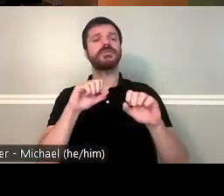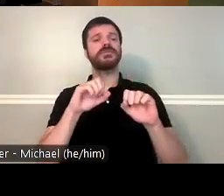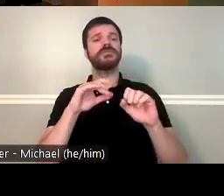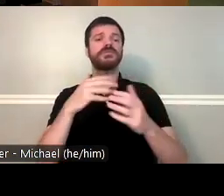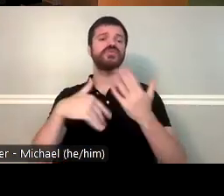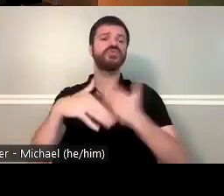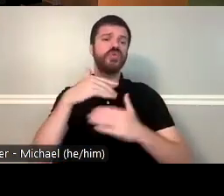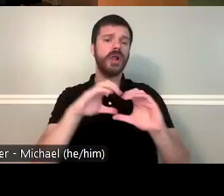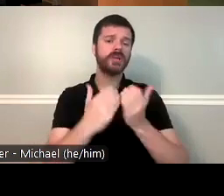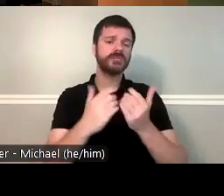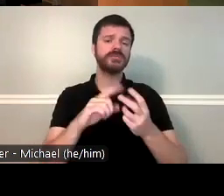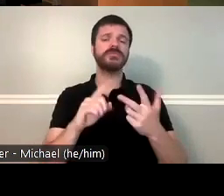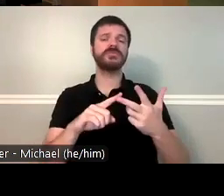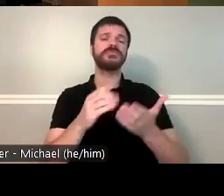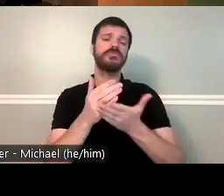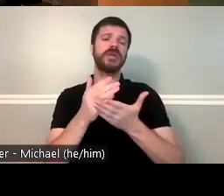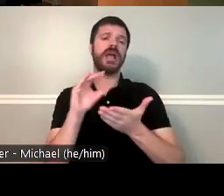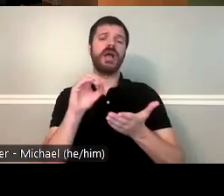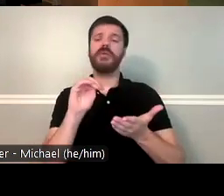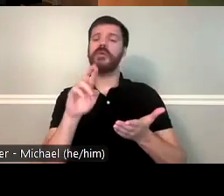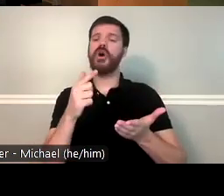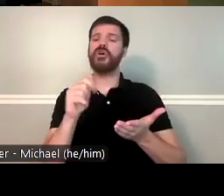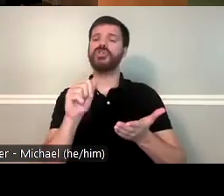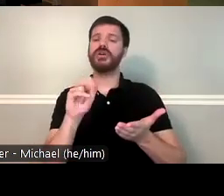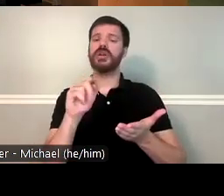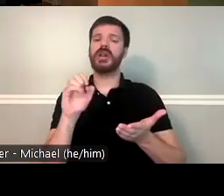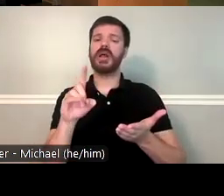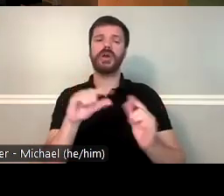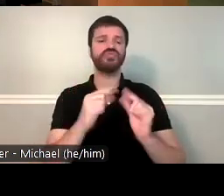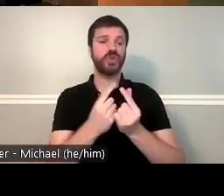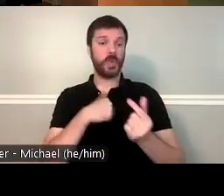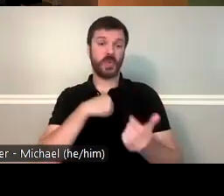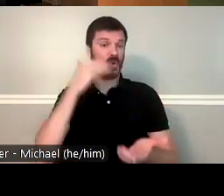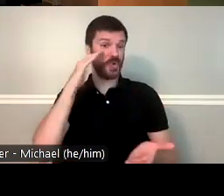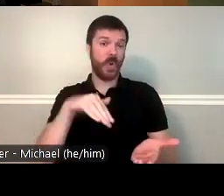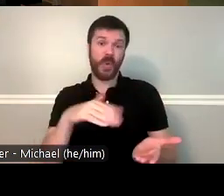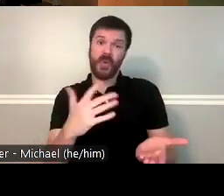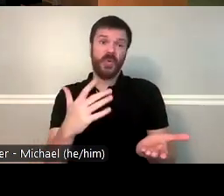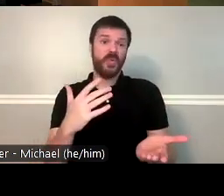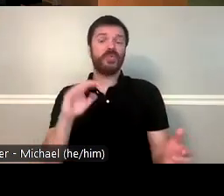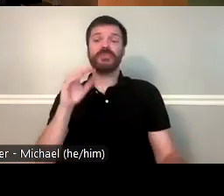uh particularly with mortality deaths uh we know now that maternal deaths for black and